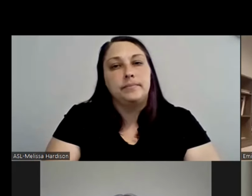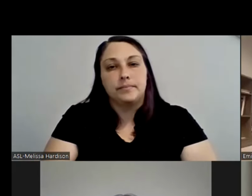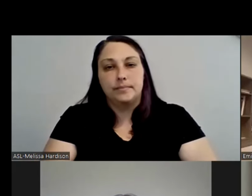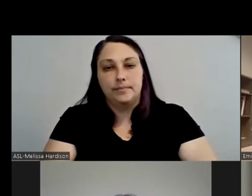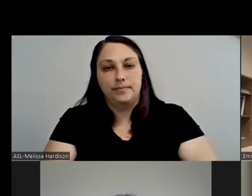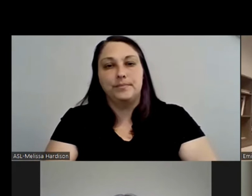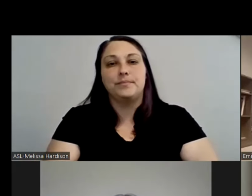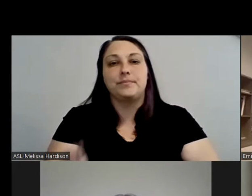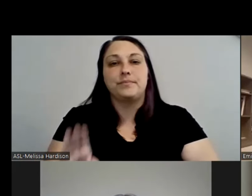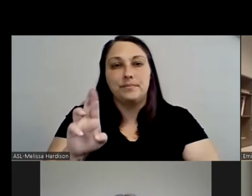identifying an individual's home modification needs.